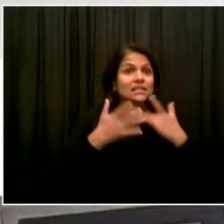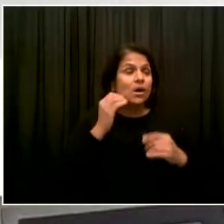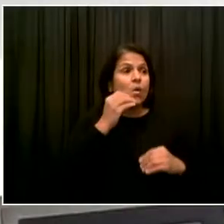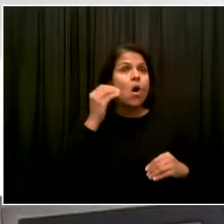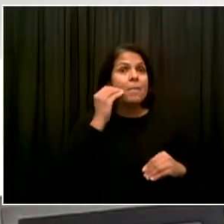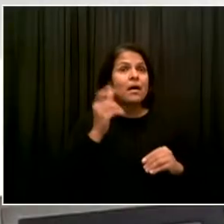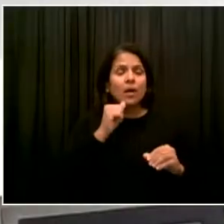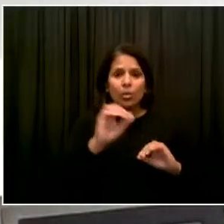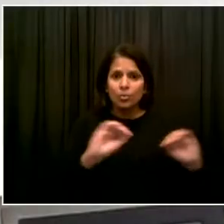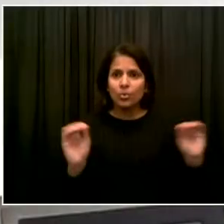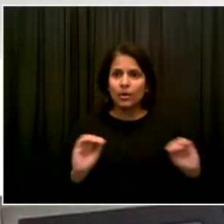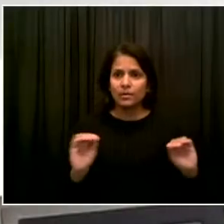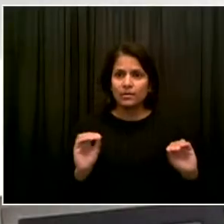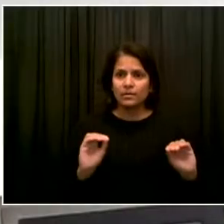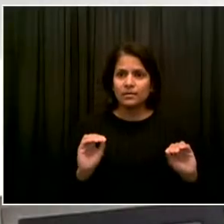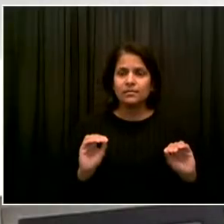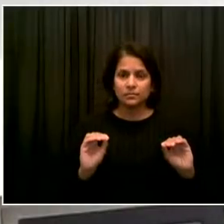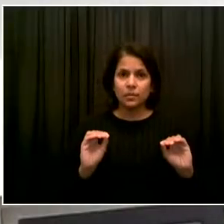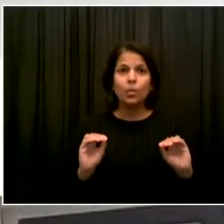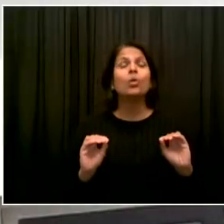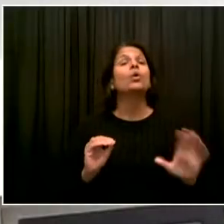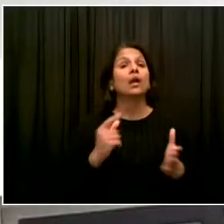CHAIN WOUD LRUN